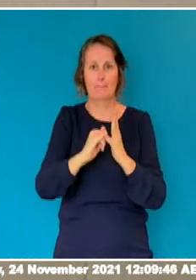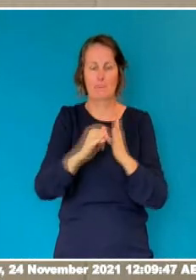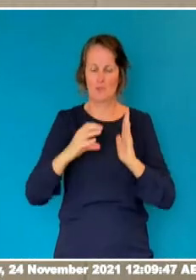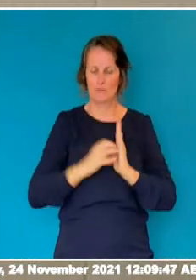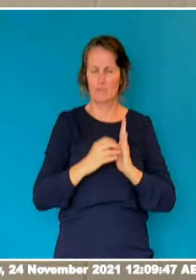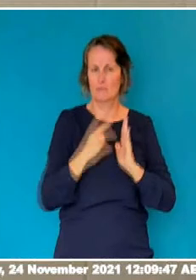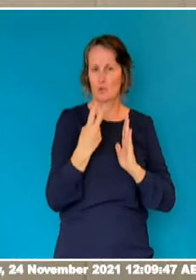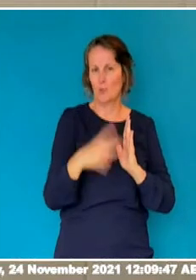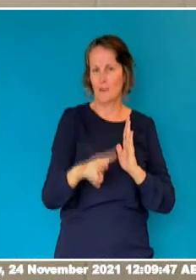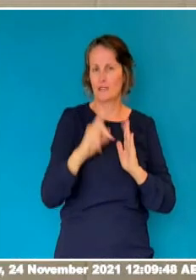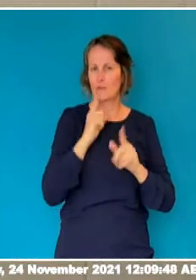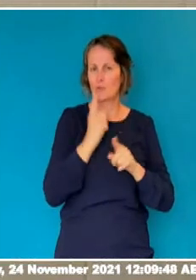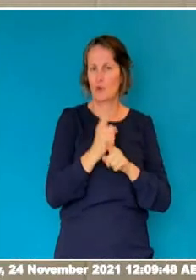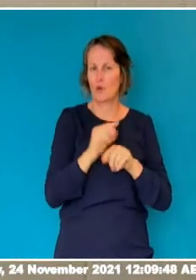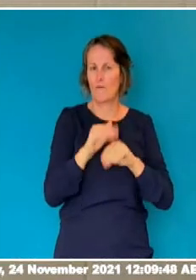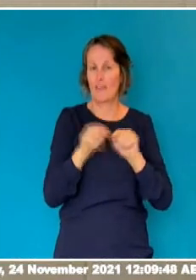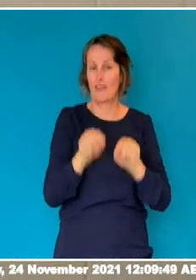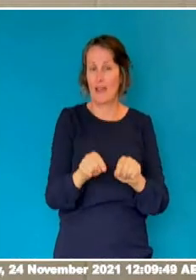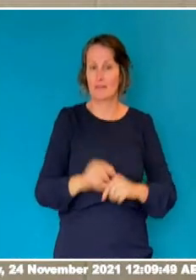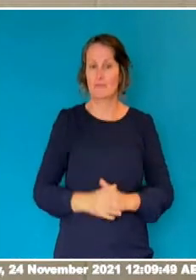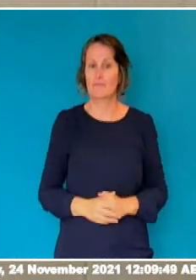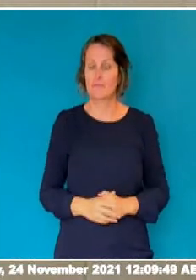That is clear from a position description?